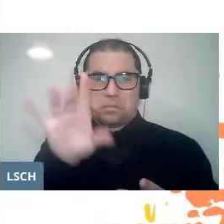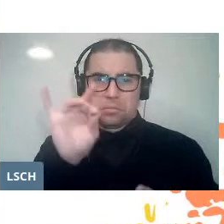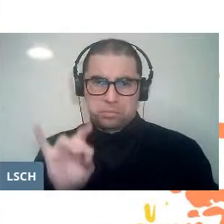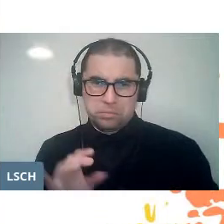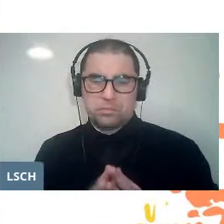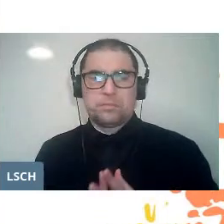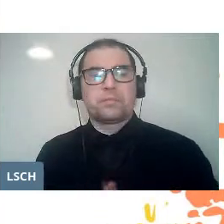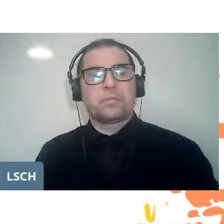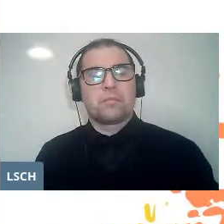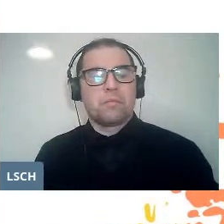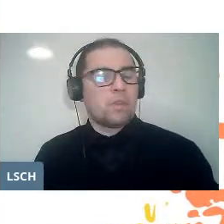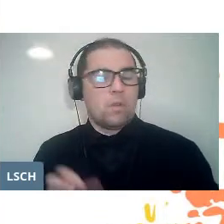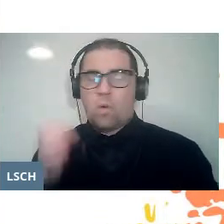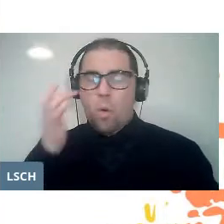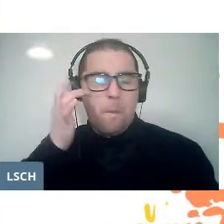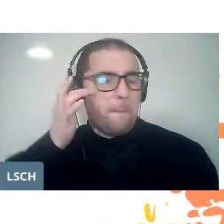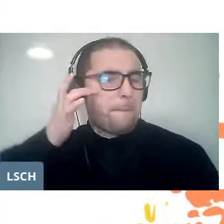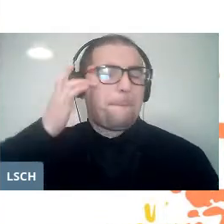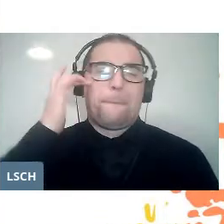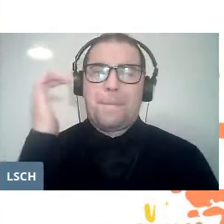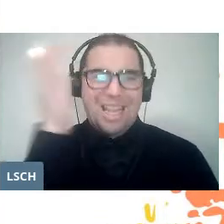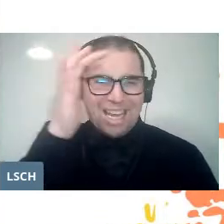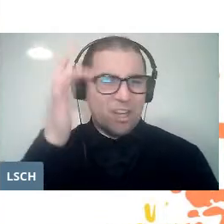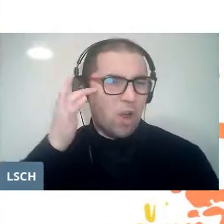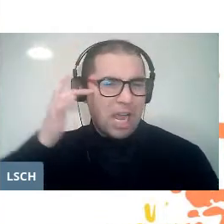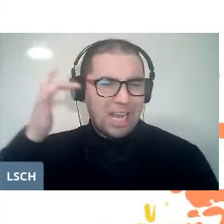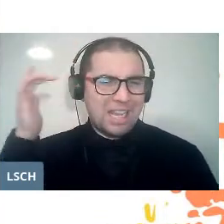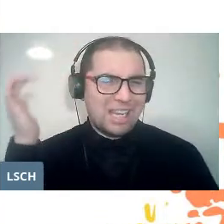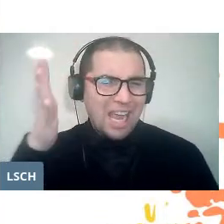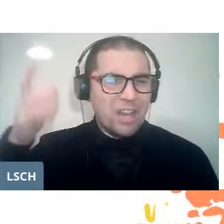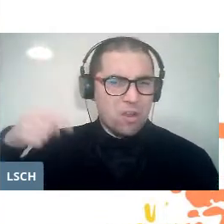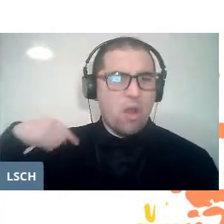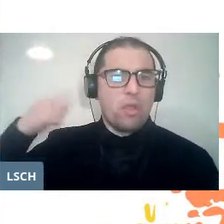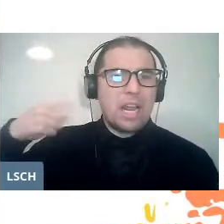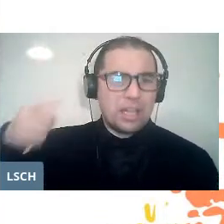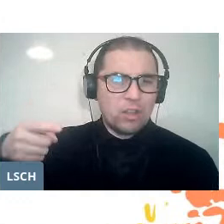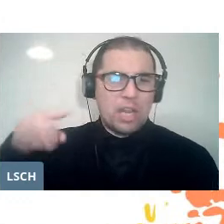A genius of history, not only of music, but of universal history.